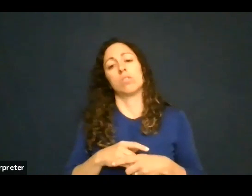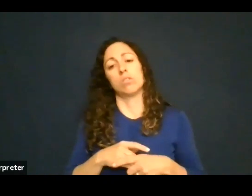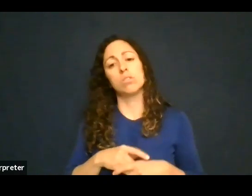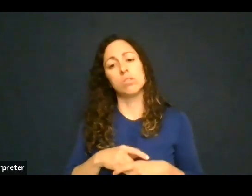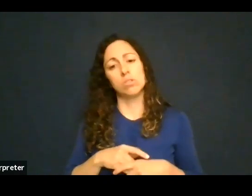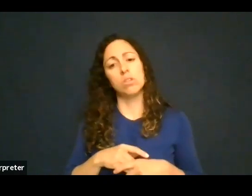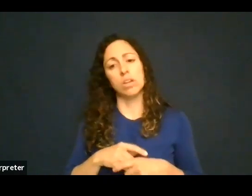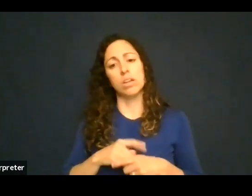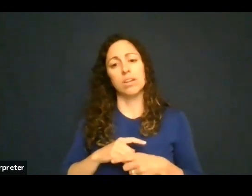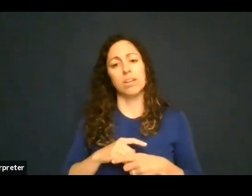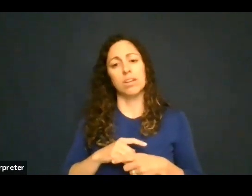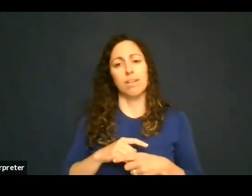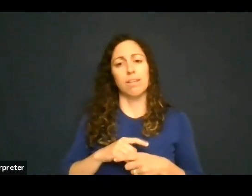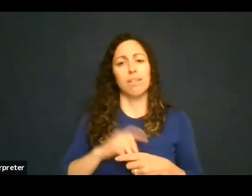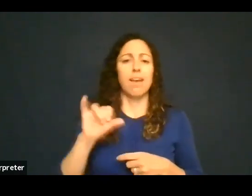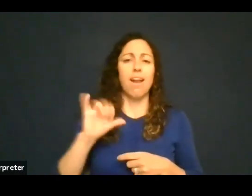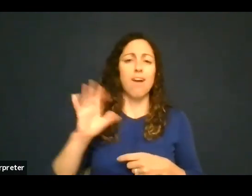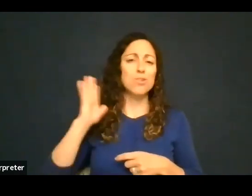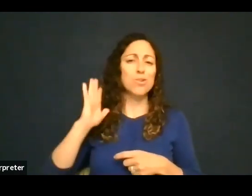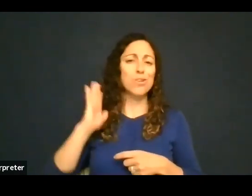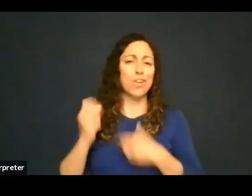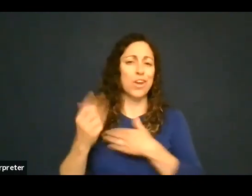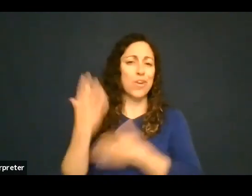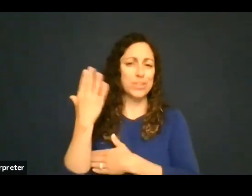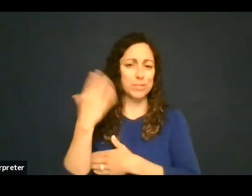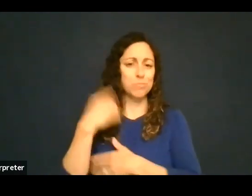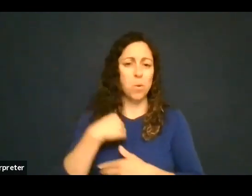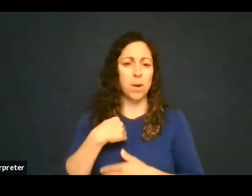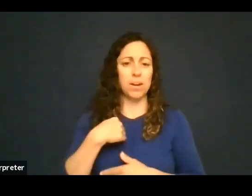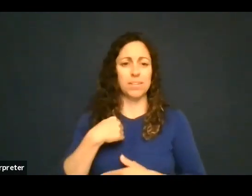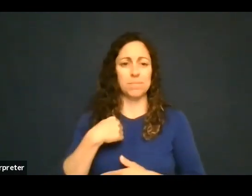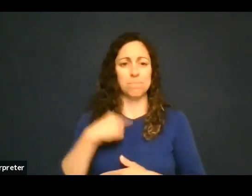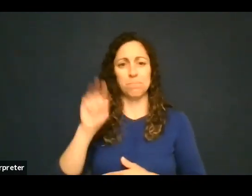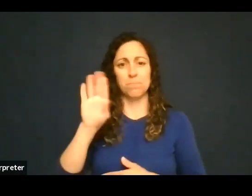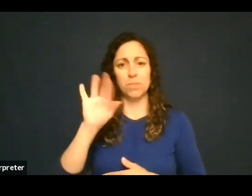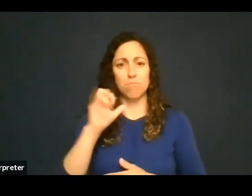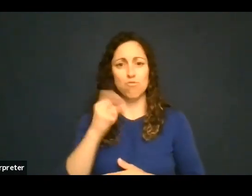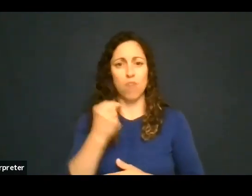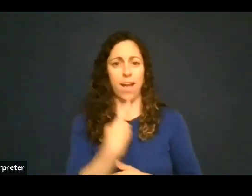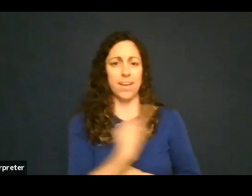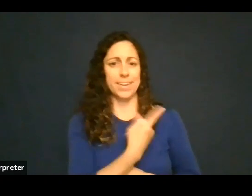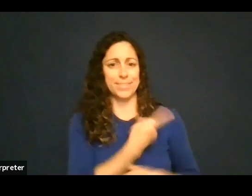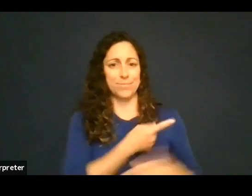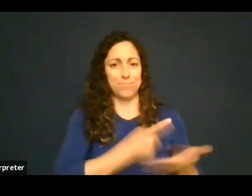were talking about an USH3A hearing